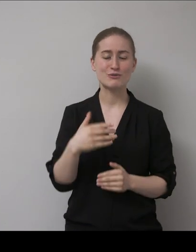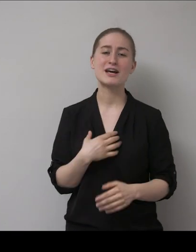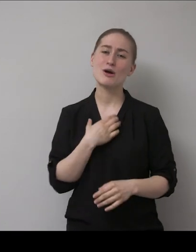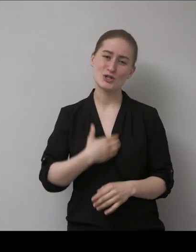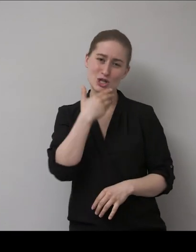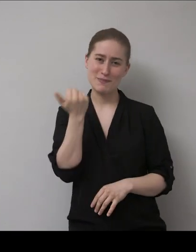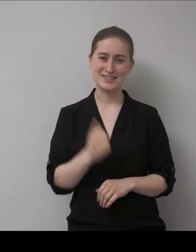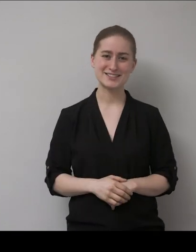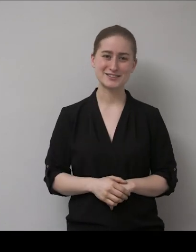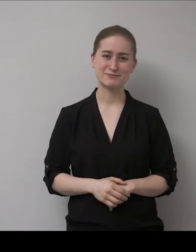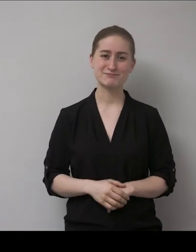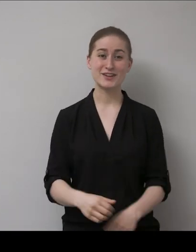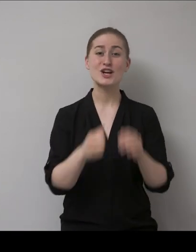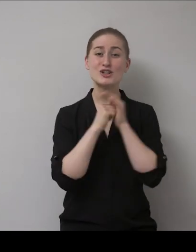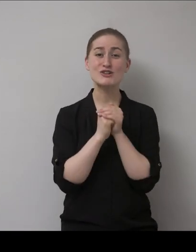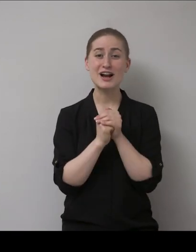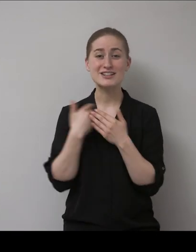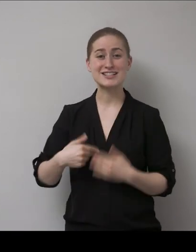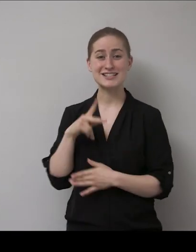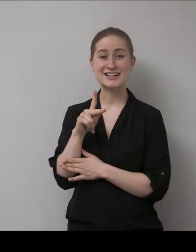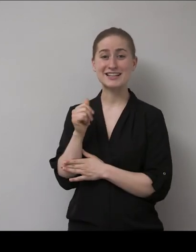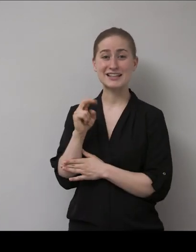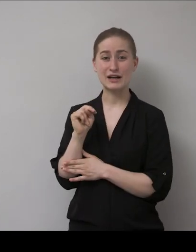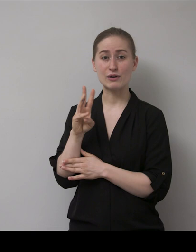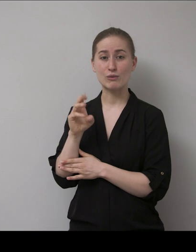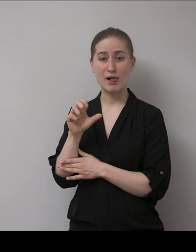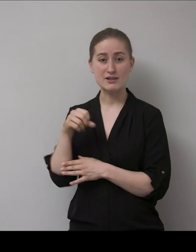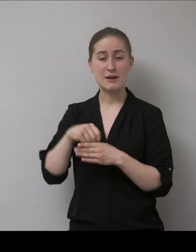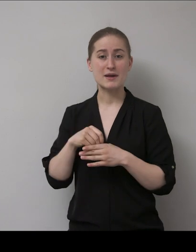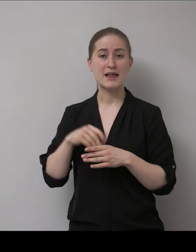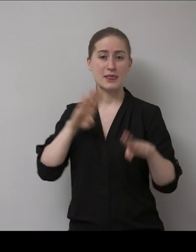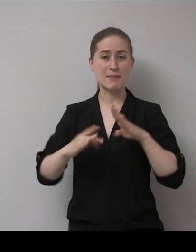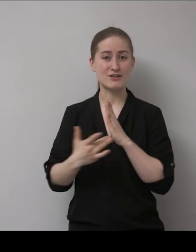Congratulations, graduates! This is Karen Wells, and I am in the Biotechnology program,